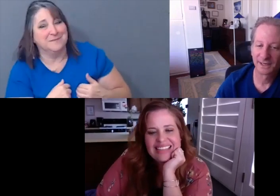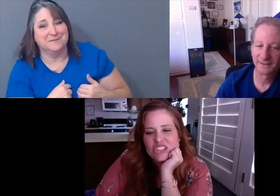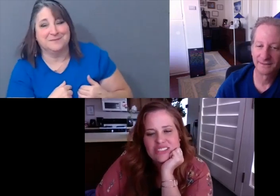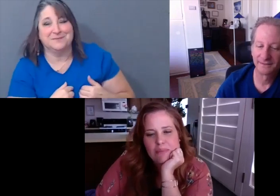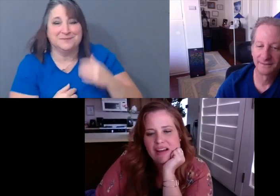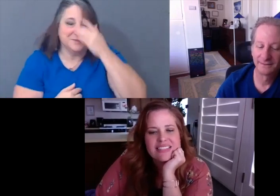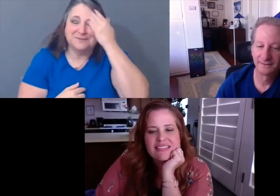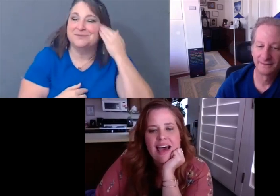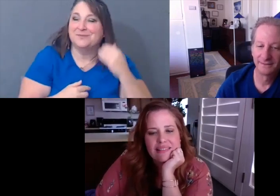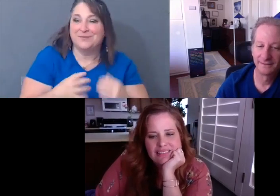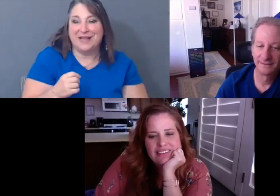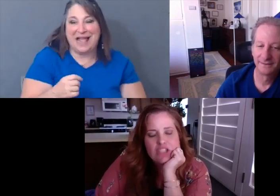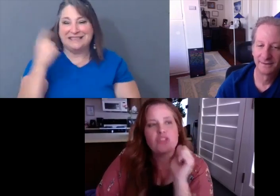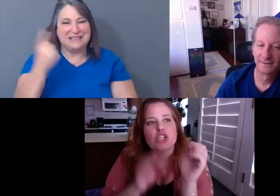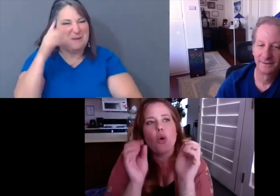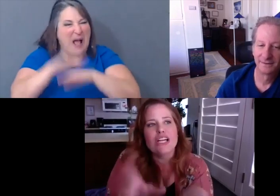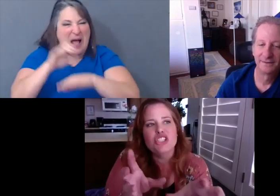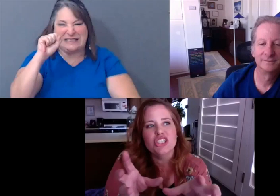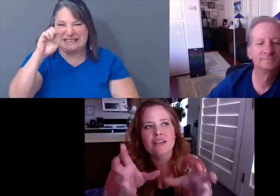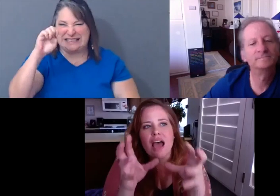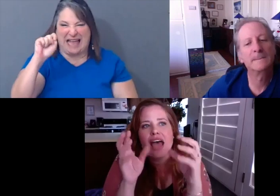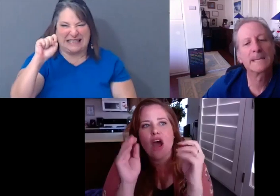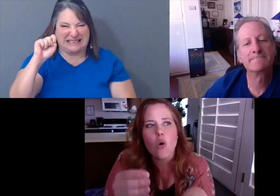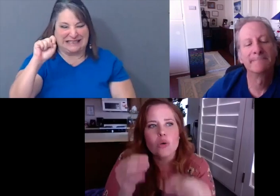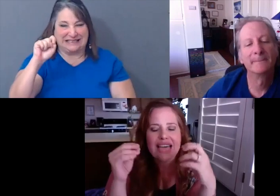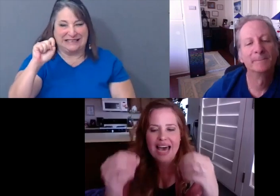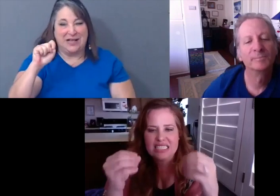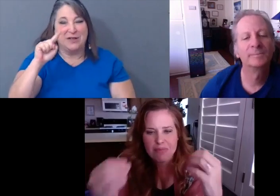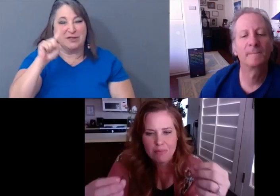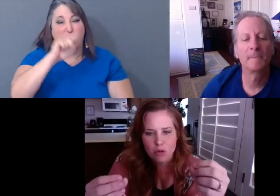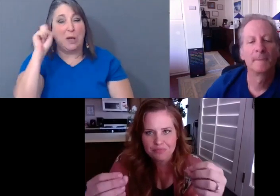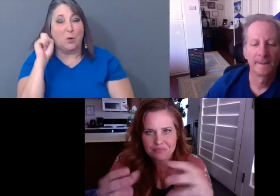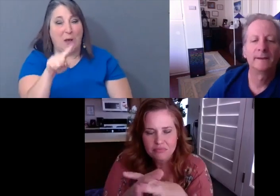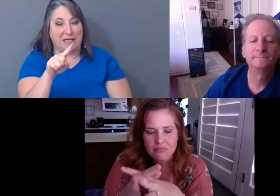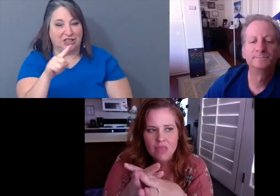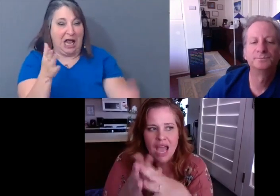Anything just to be on set. You know, there's a question I always ask people.